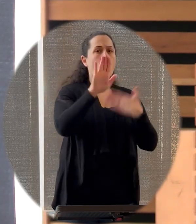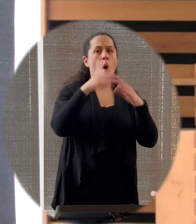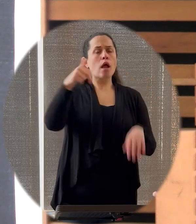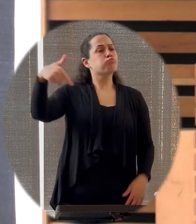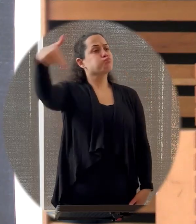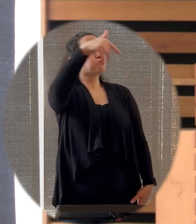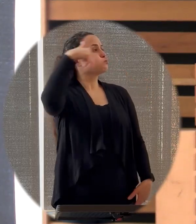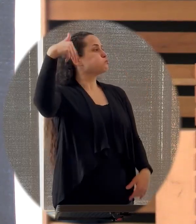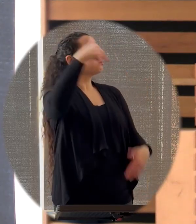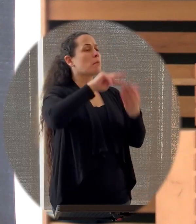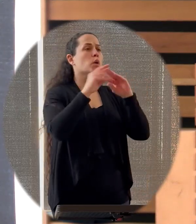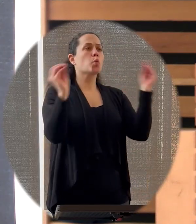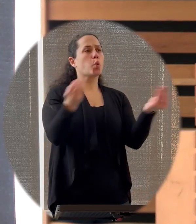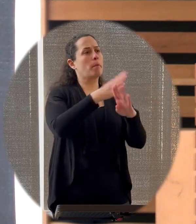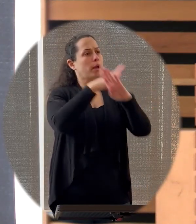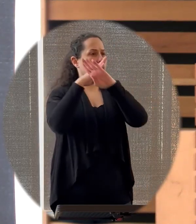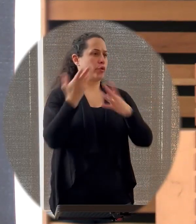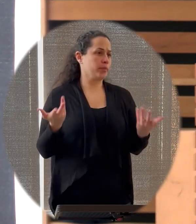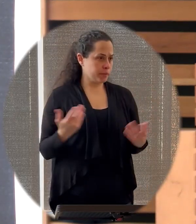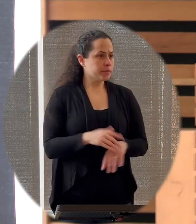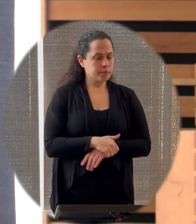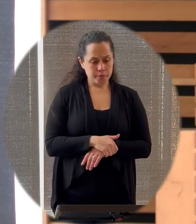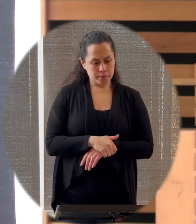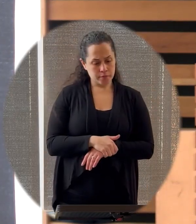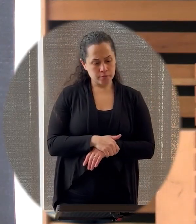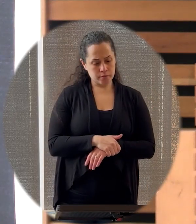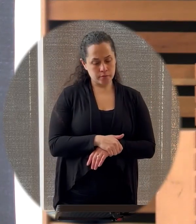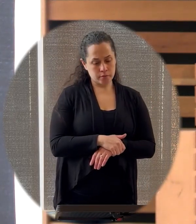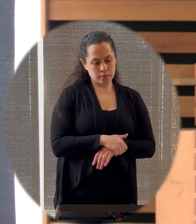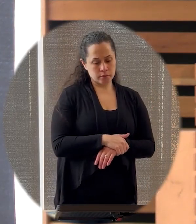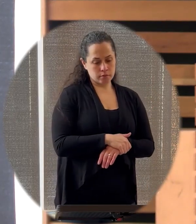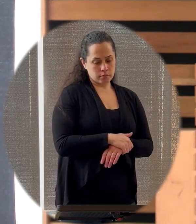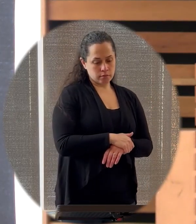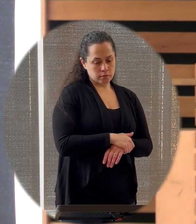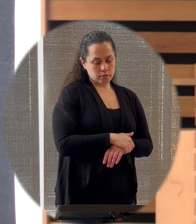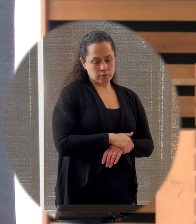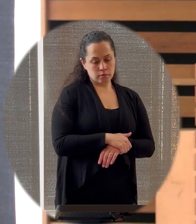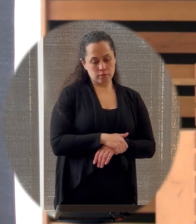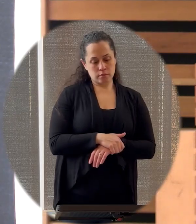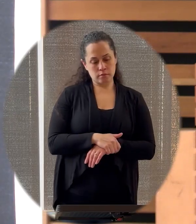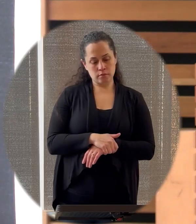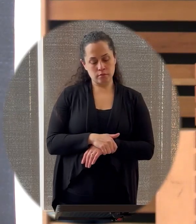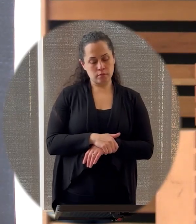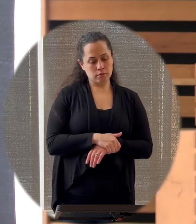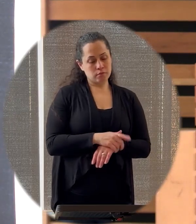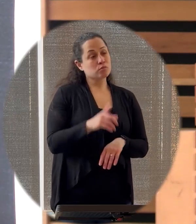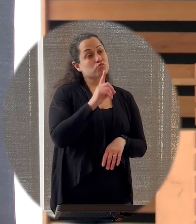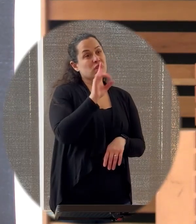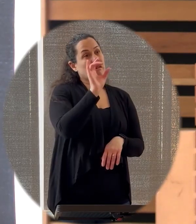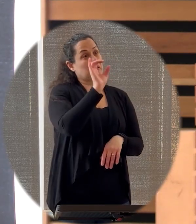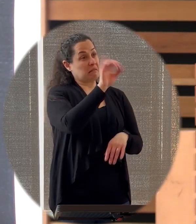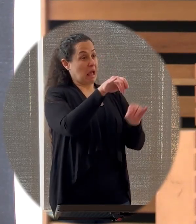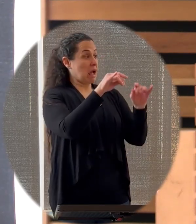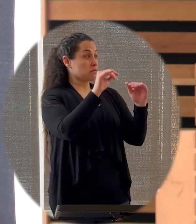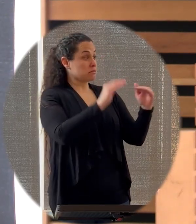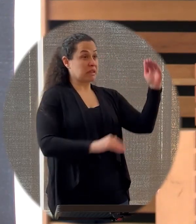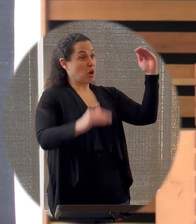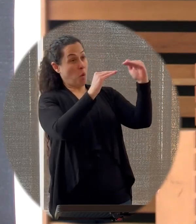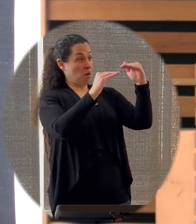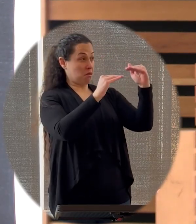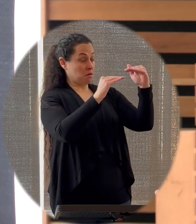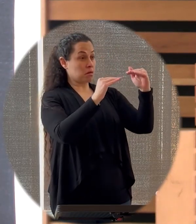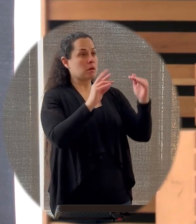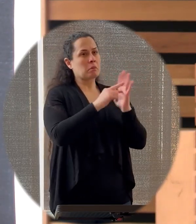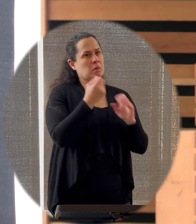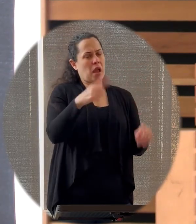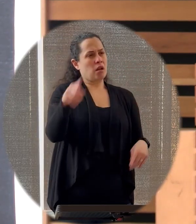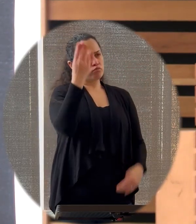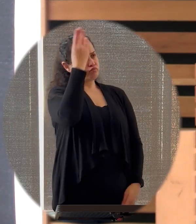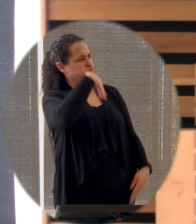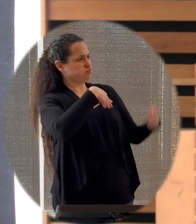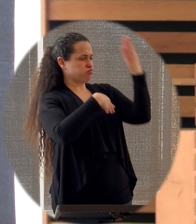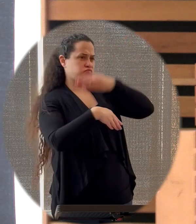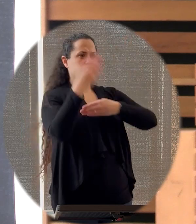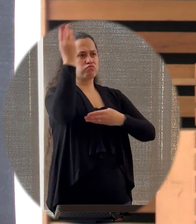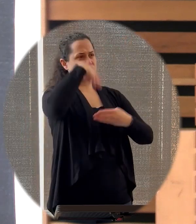spaces without obstacles. Inequality that is invisible to the majority is inequality. they will